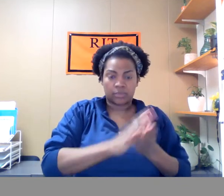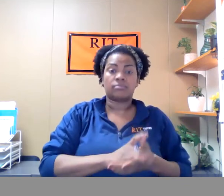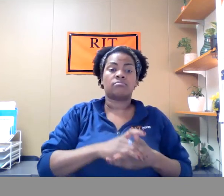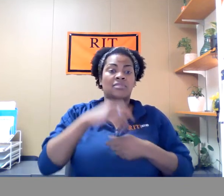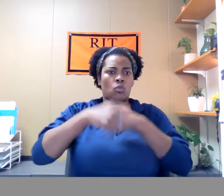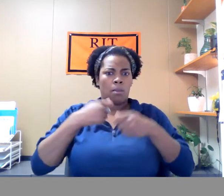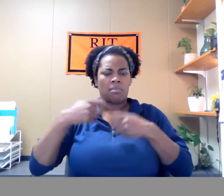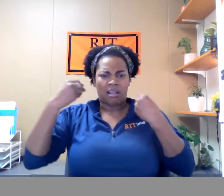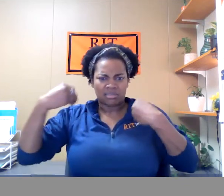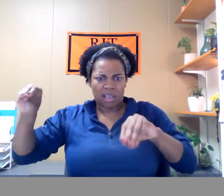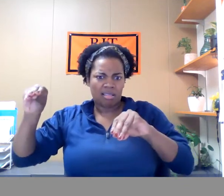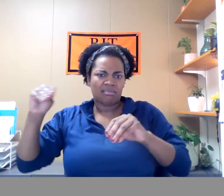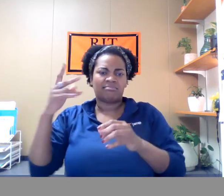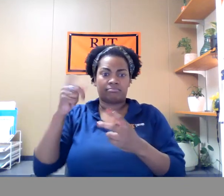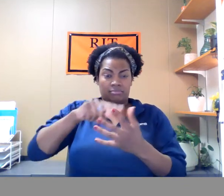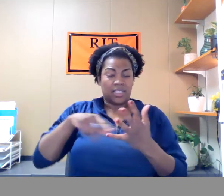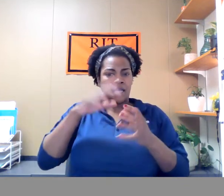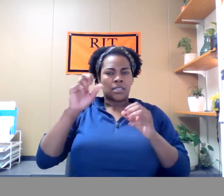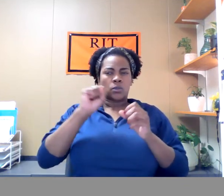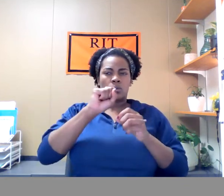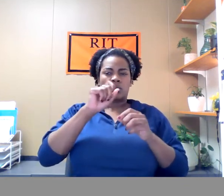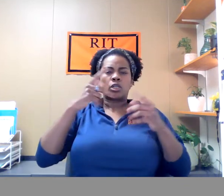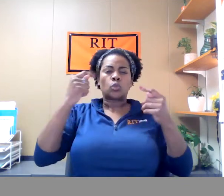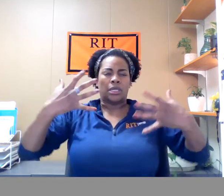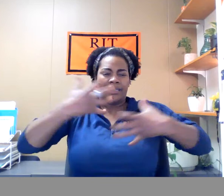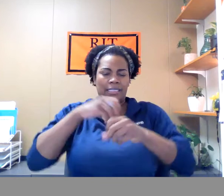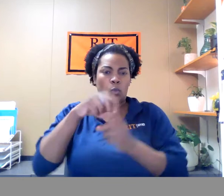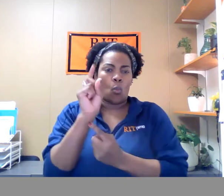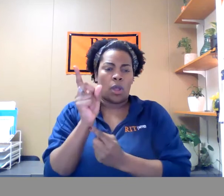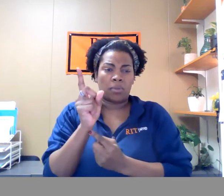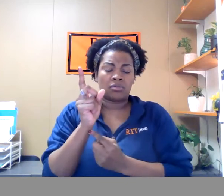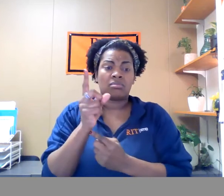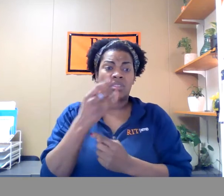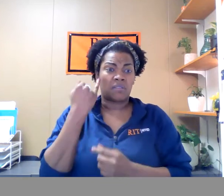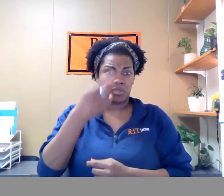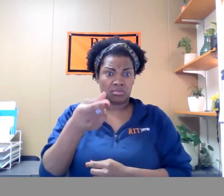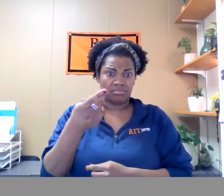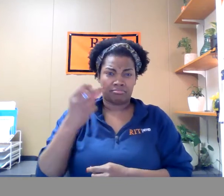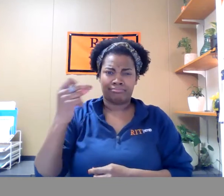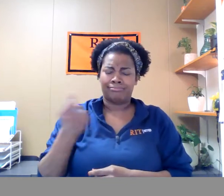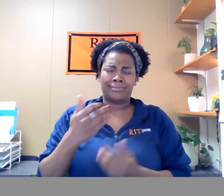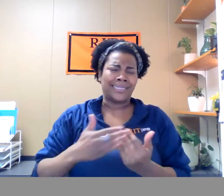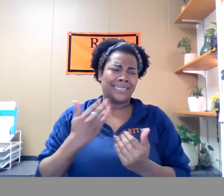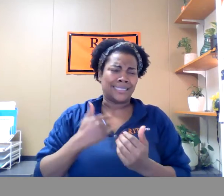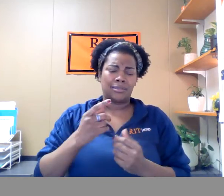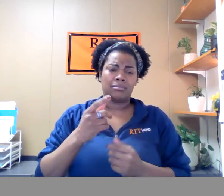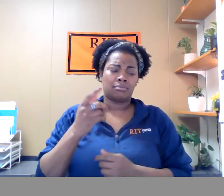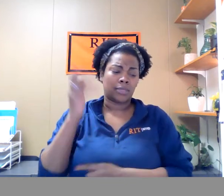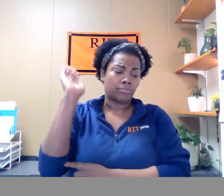some type of solution which would be your product or the service, hence your idea.